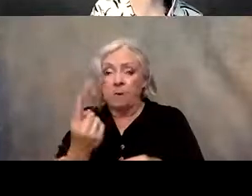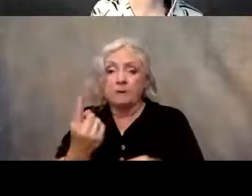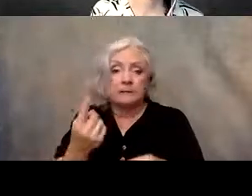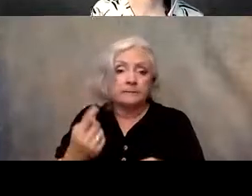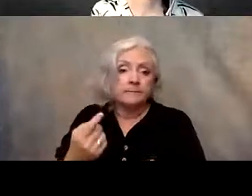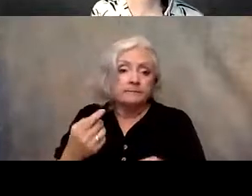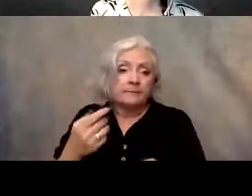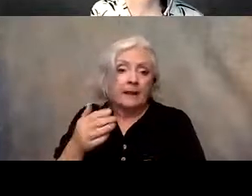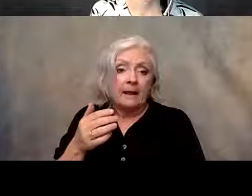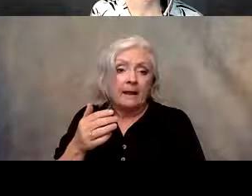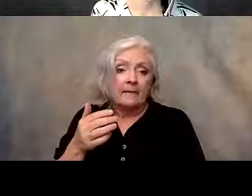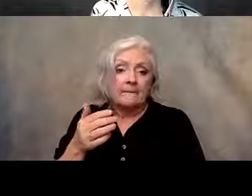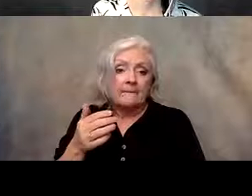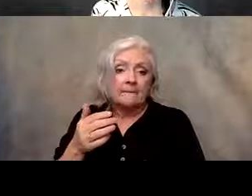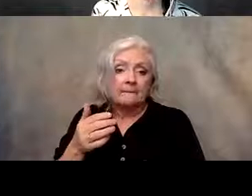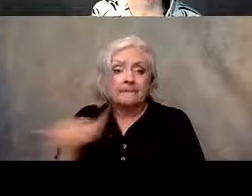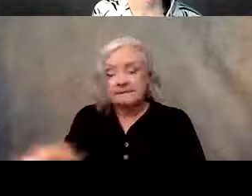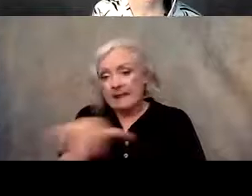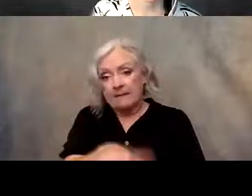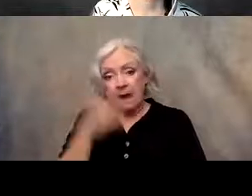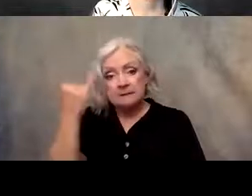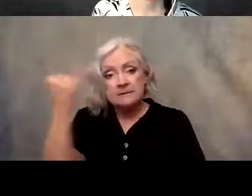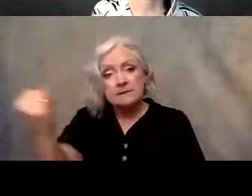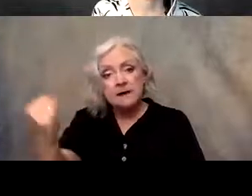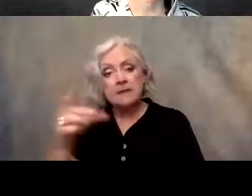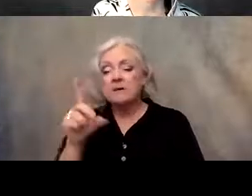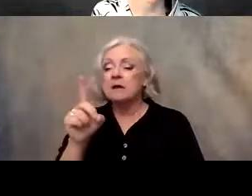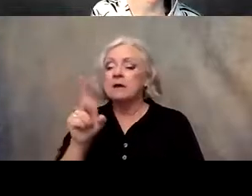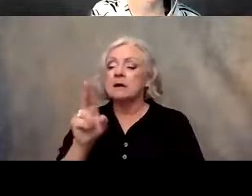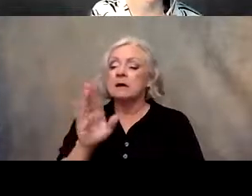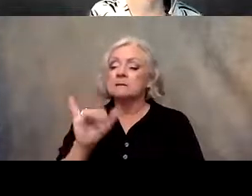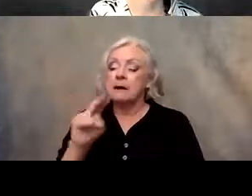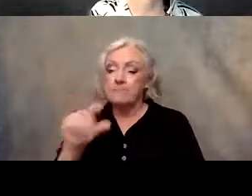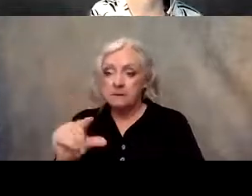The same principles of dubbing apply here for interpreters providing sign captions,